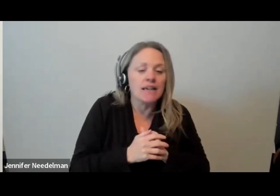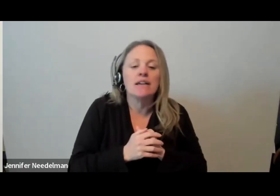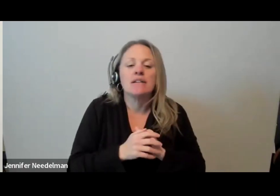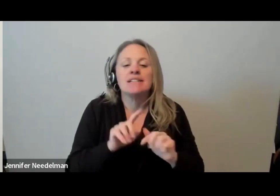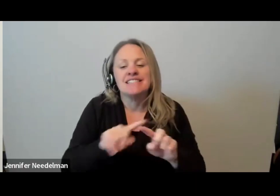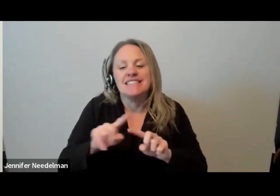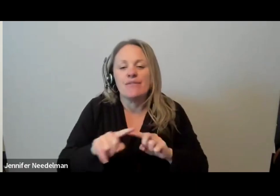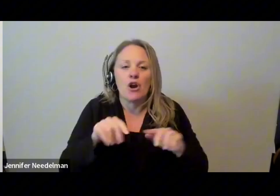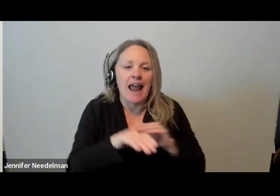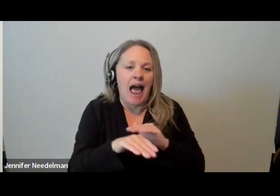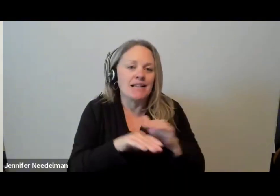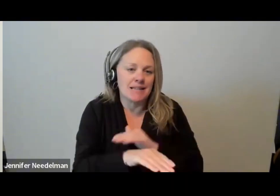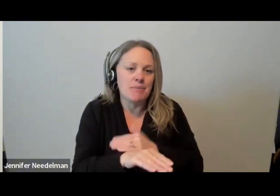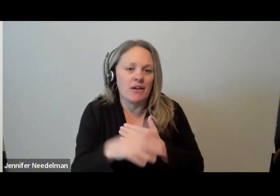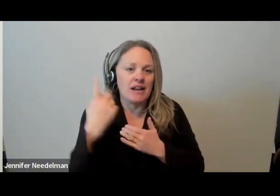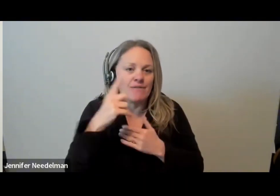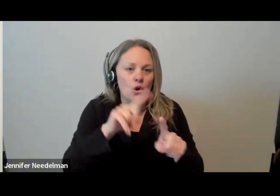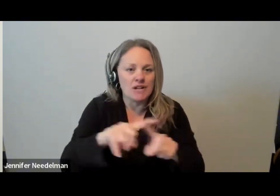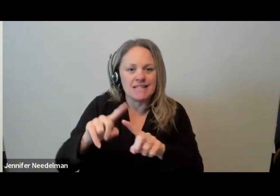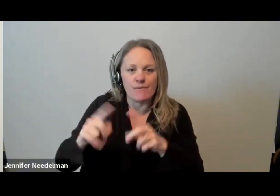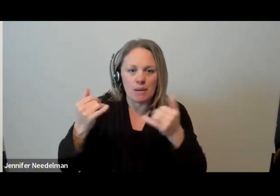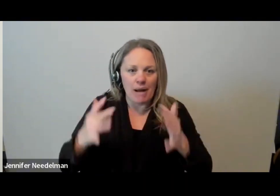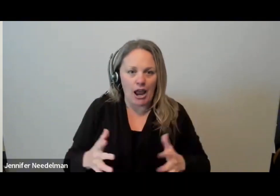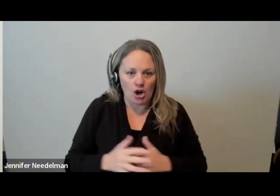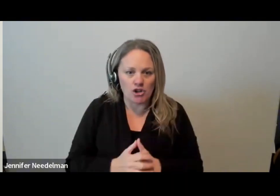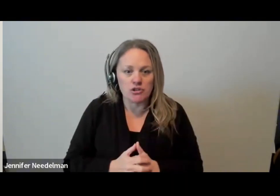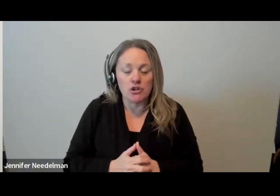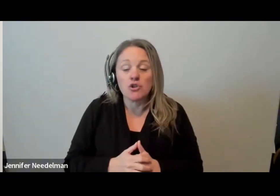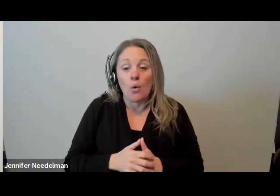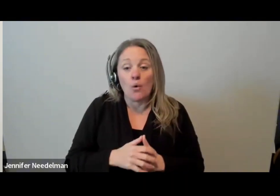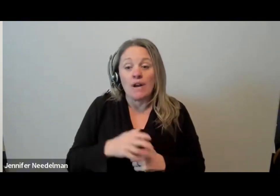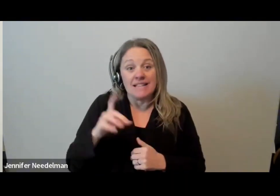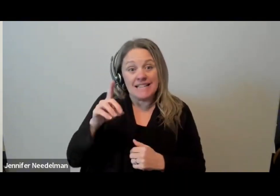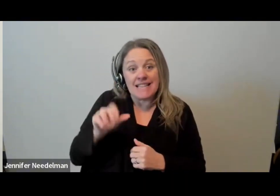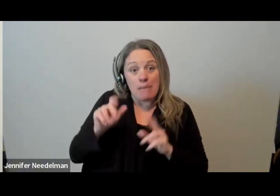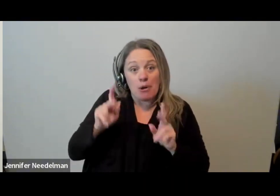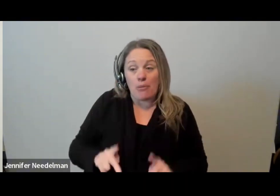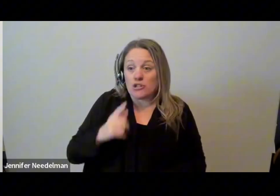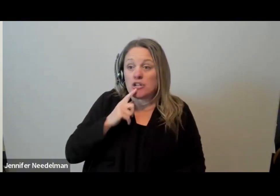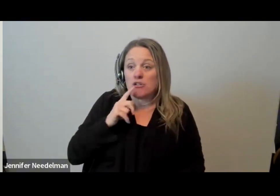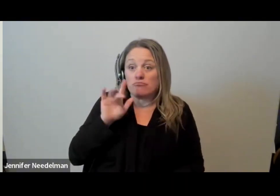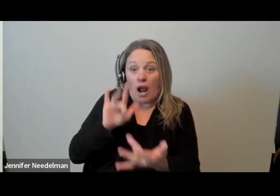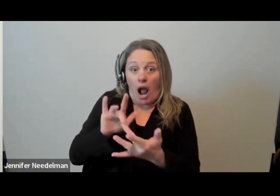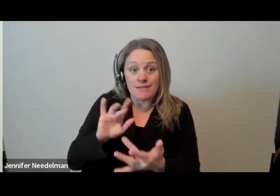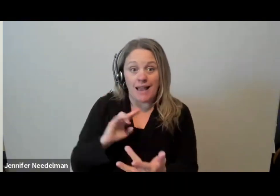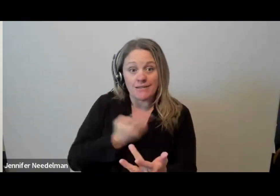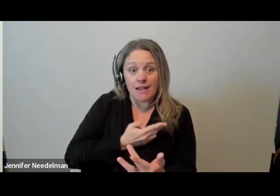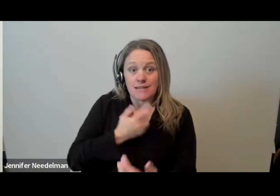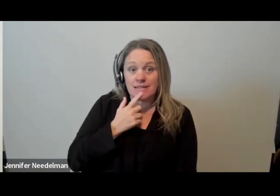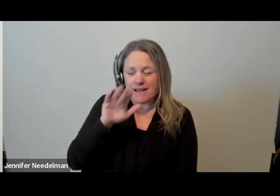So they will reach out to our adaptive gaming specialists, they'll say, this is my disability, this is the game I wanna play.